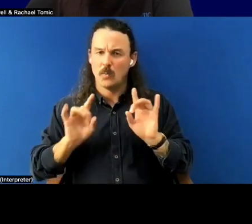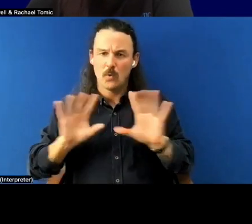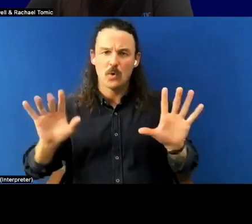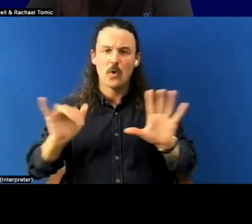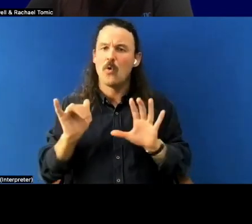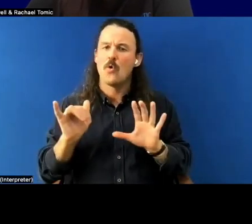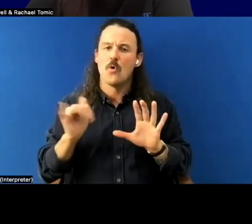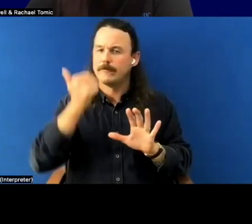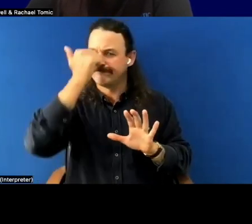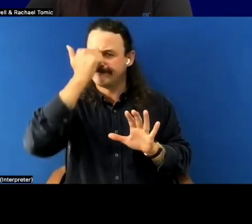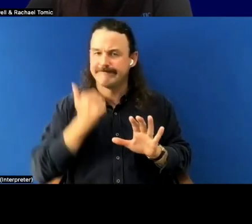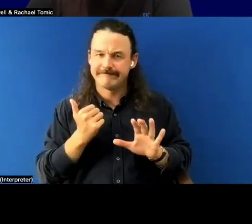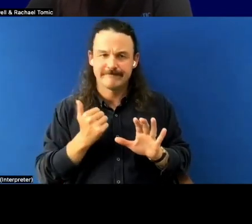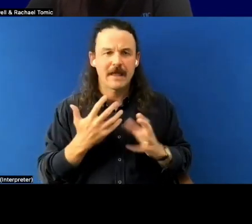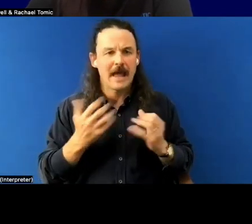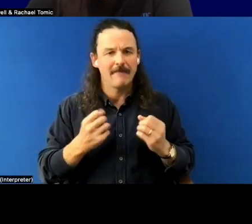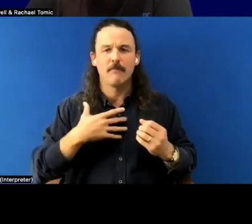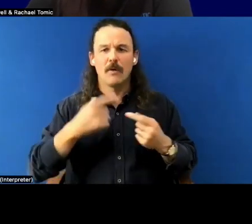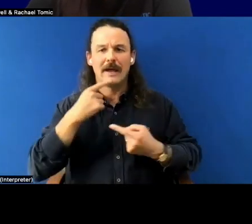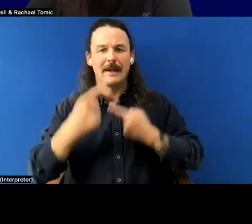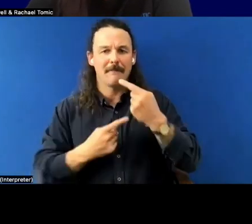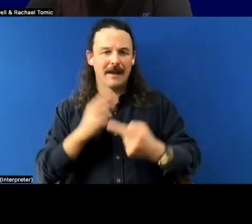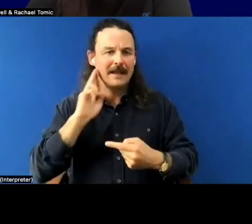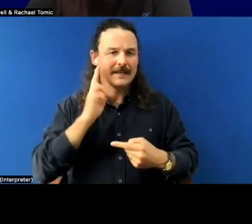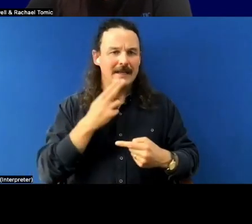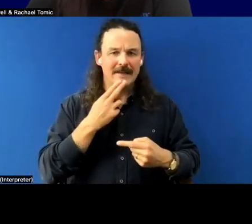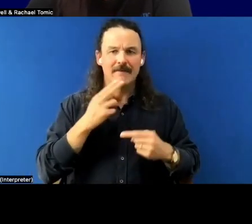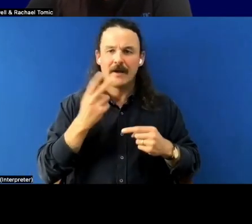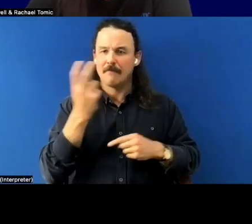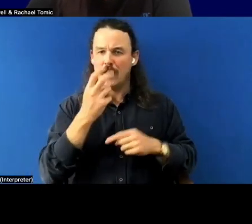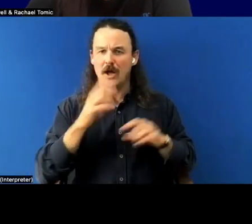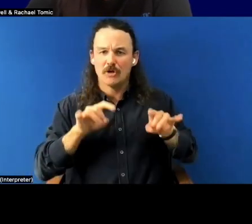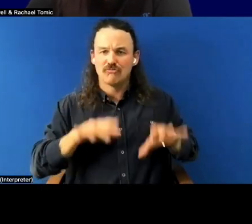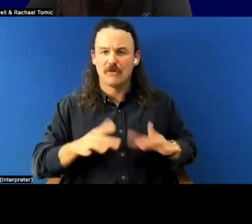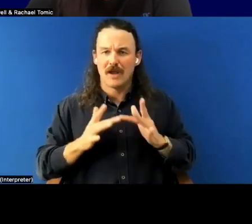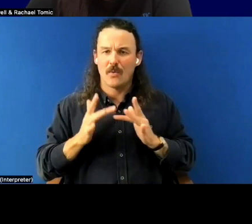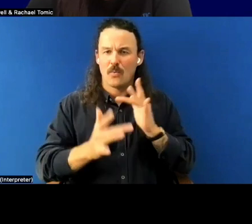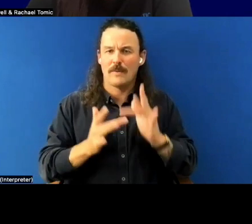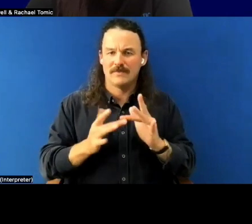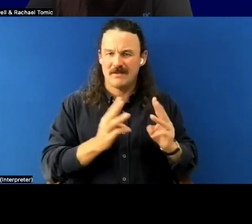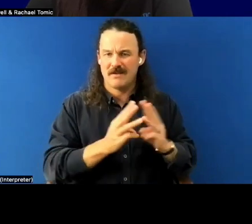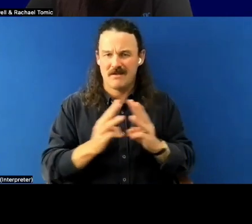website under the "About deafblindness" tab that goes into this in greater detail,